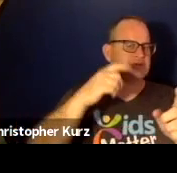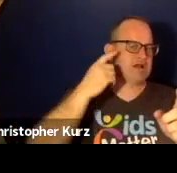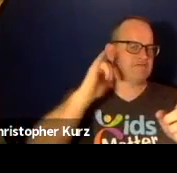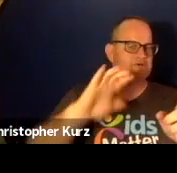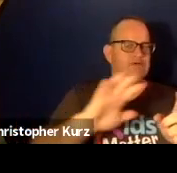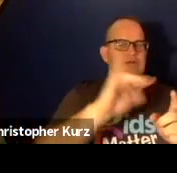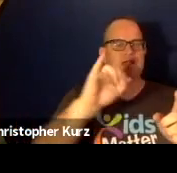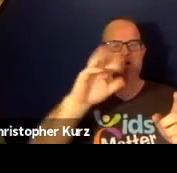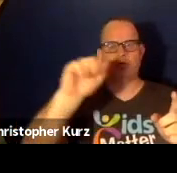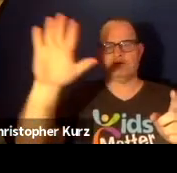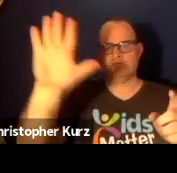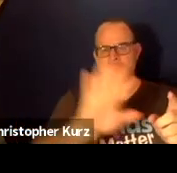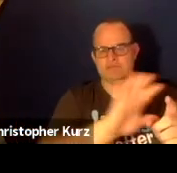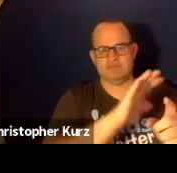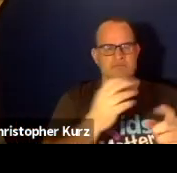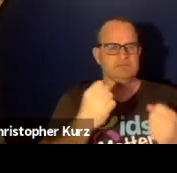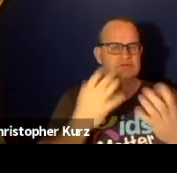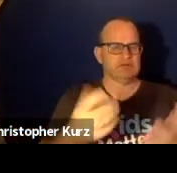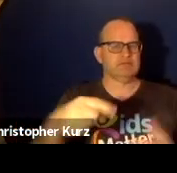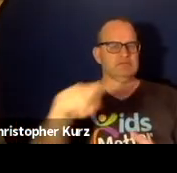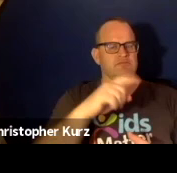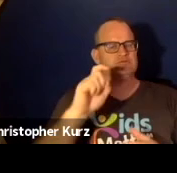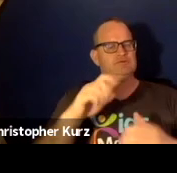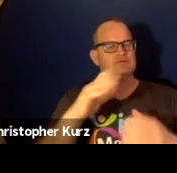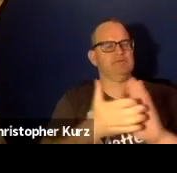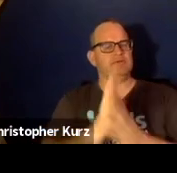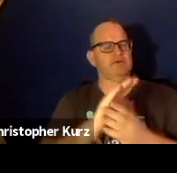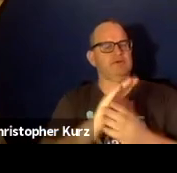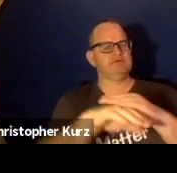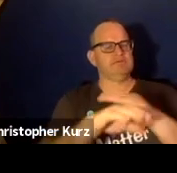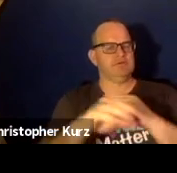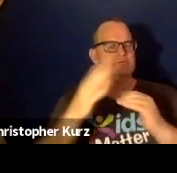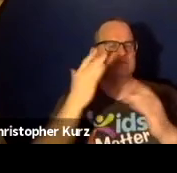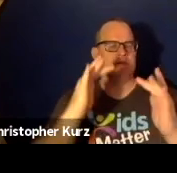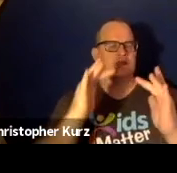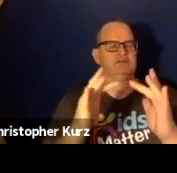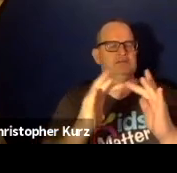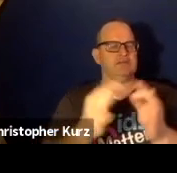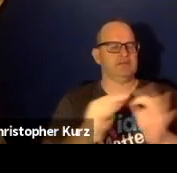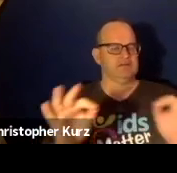as an example, or the languages used by Latinx populations in the